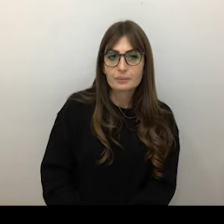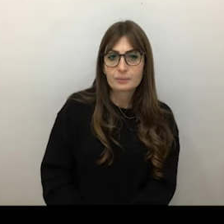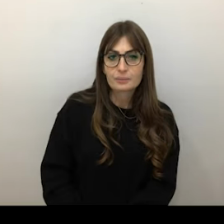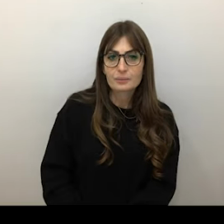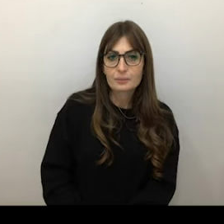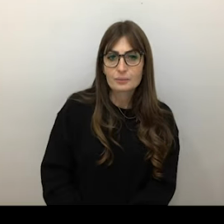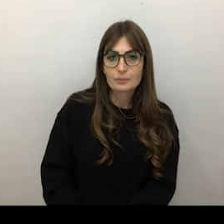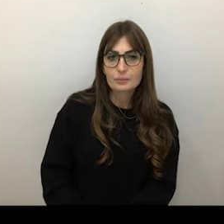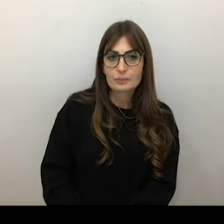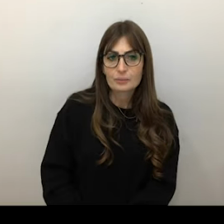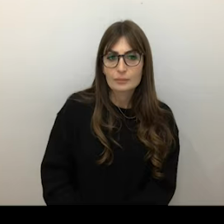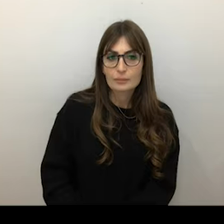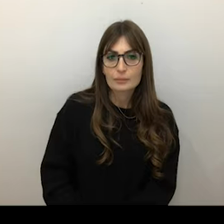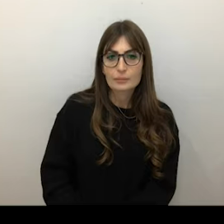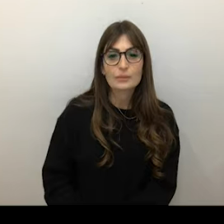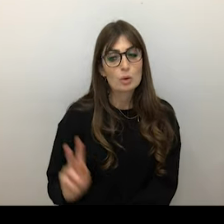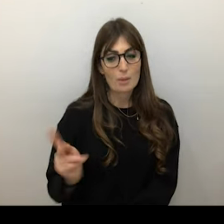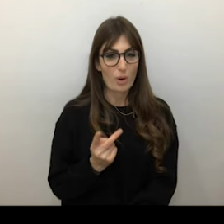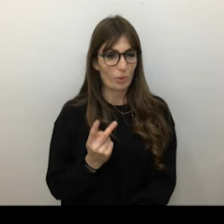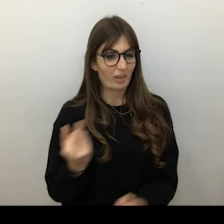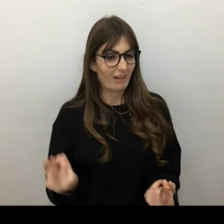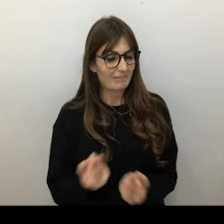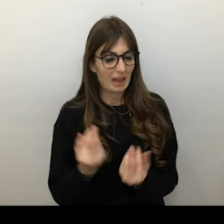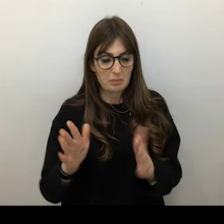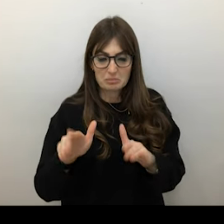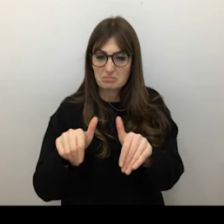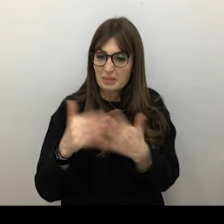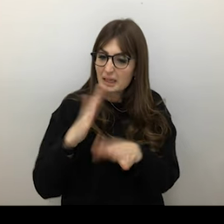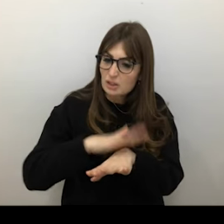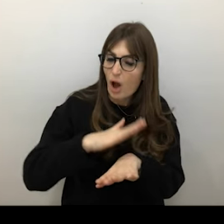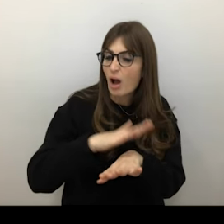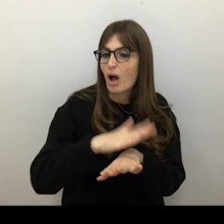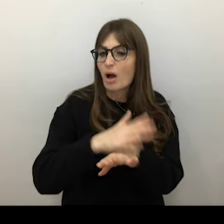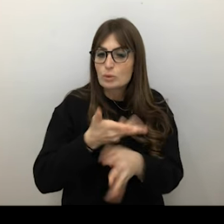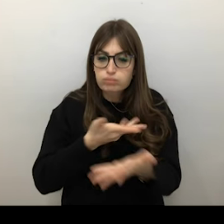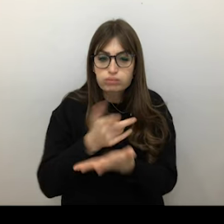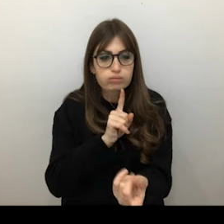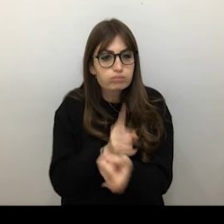address on the screen. And Wendy and I are available to make times to meet and talk